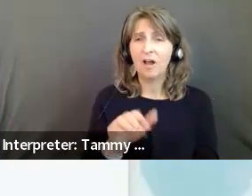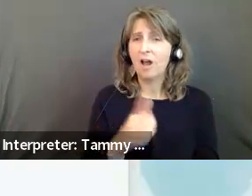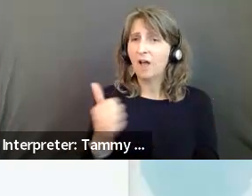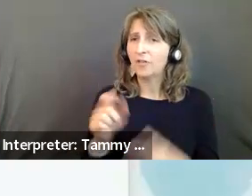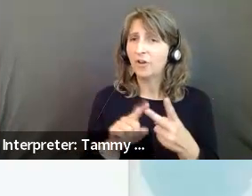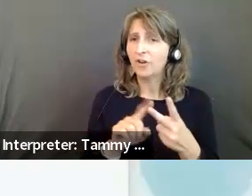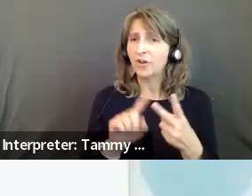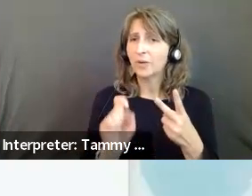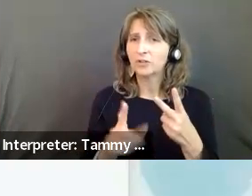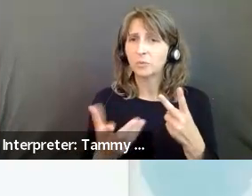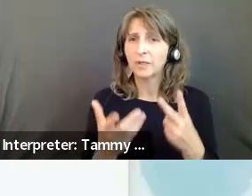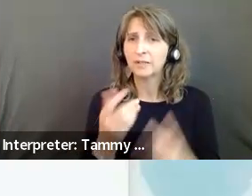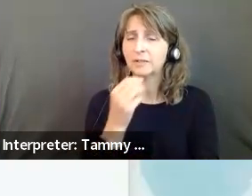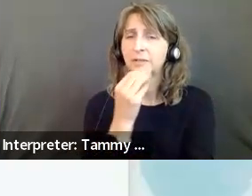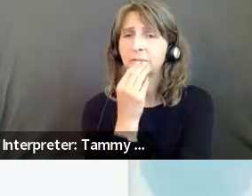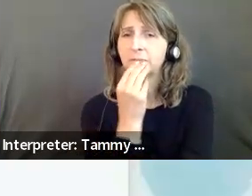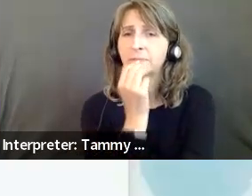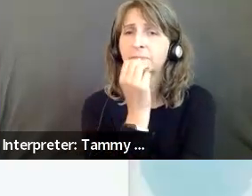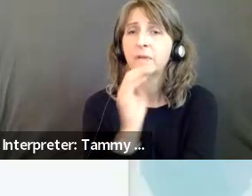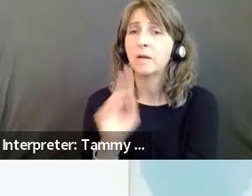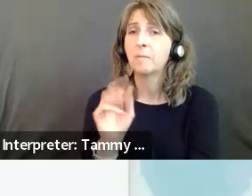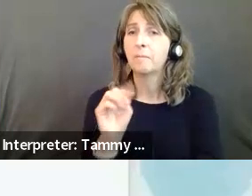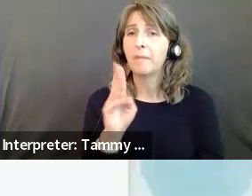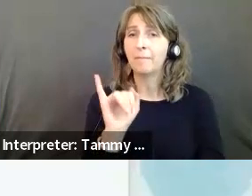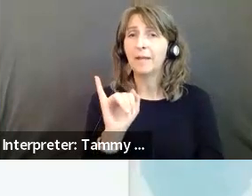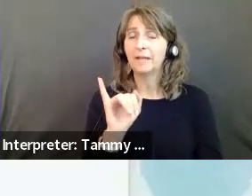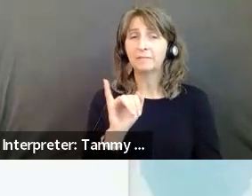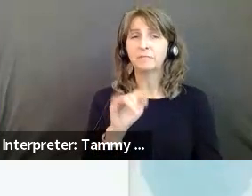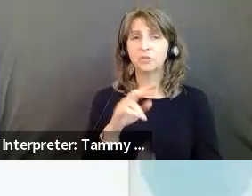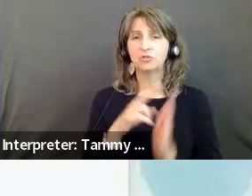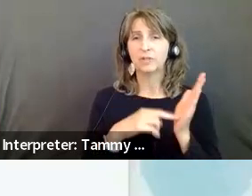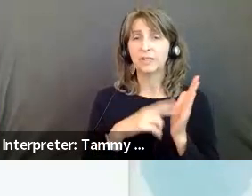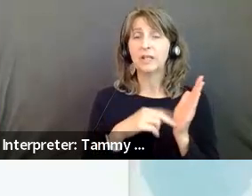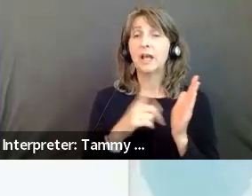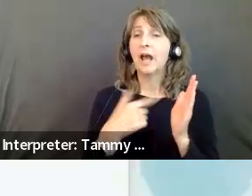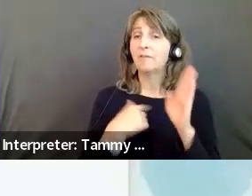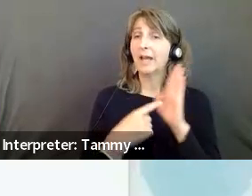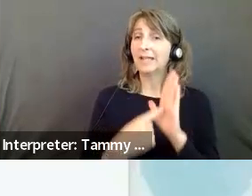That I just missed. Is there any, examples of adult? Who's success specifically use, AT and, it was by and Dr.